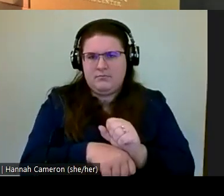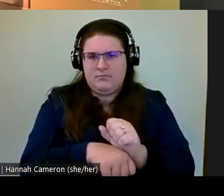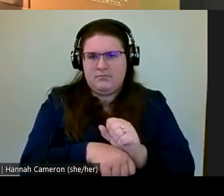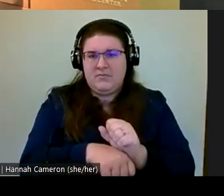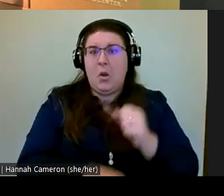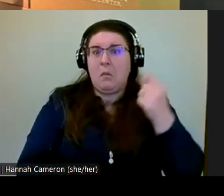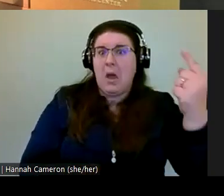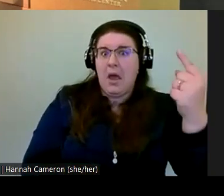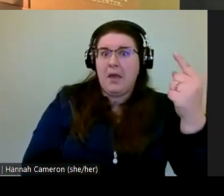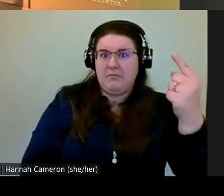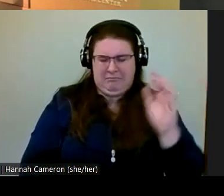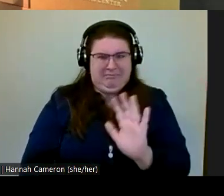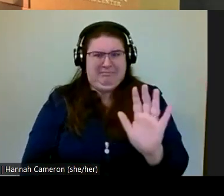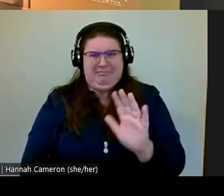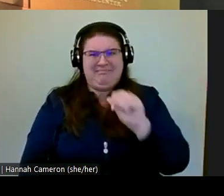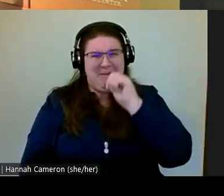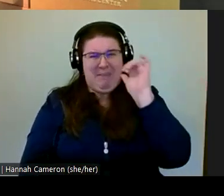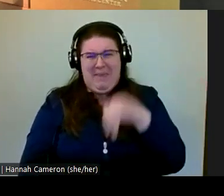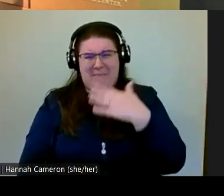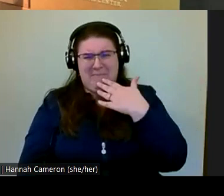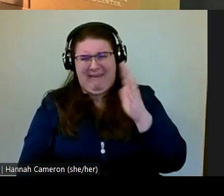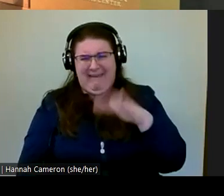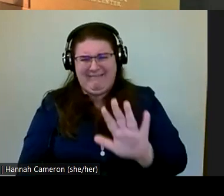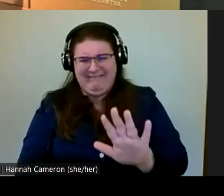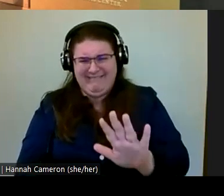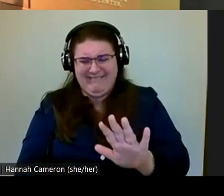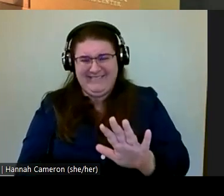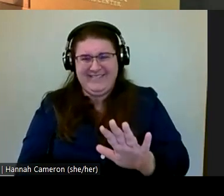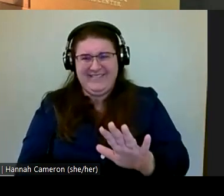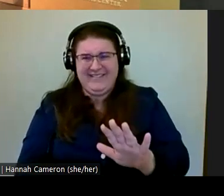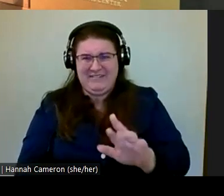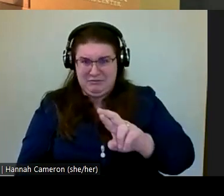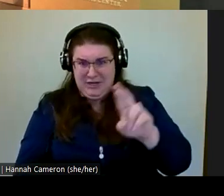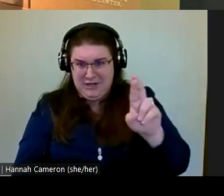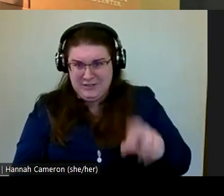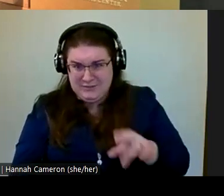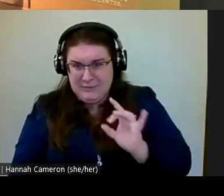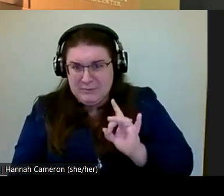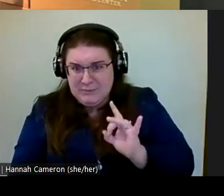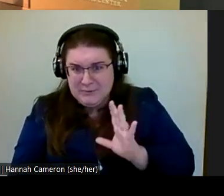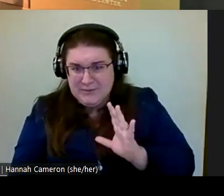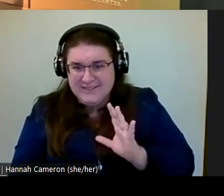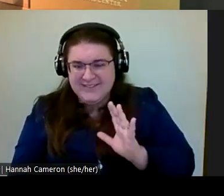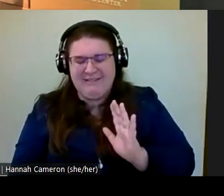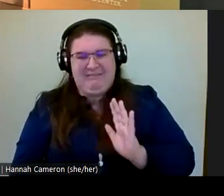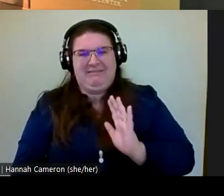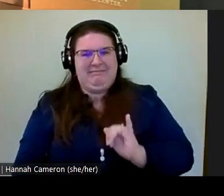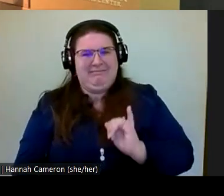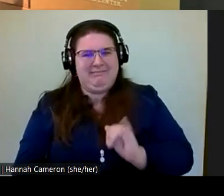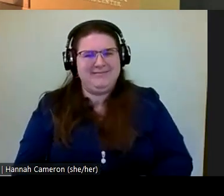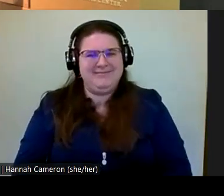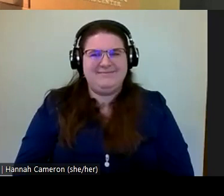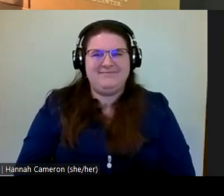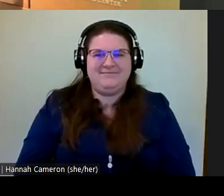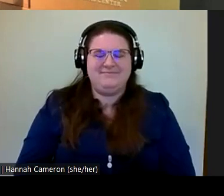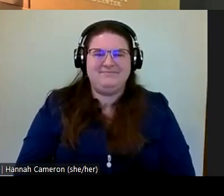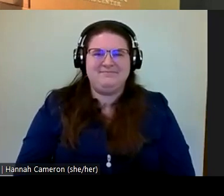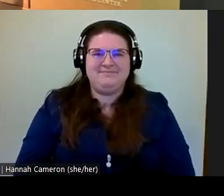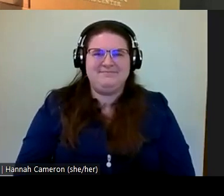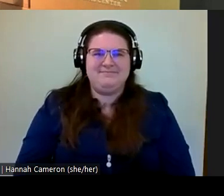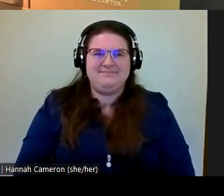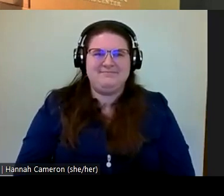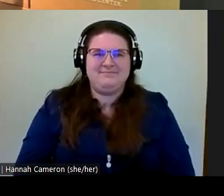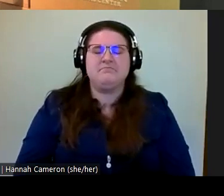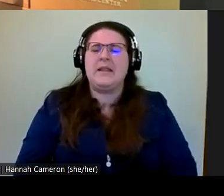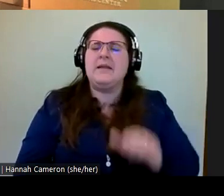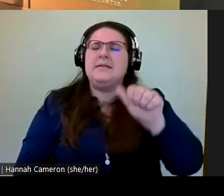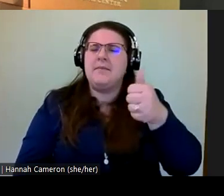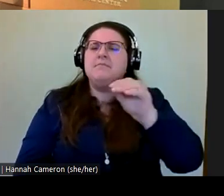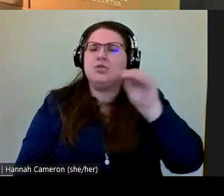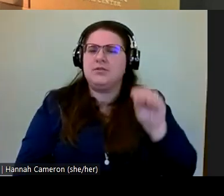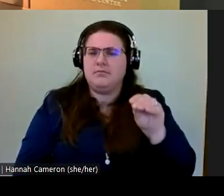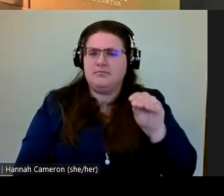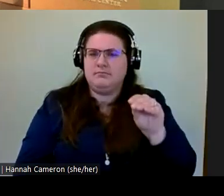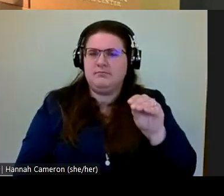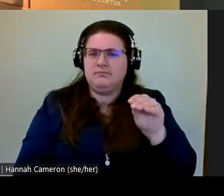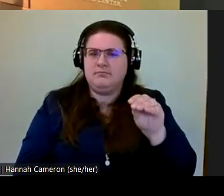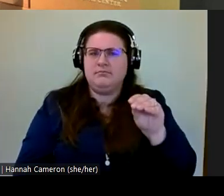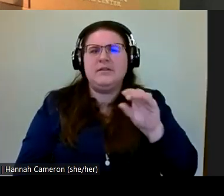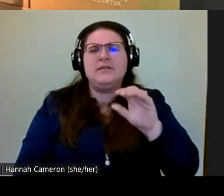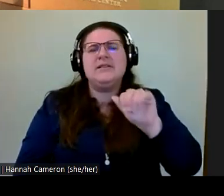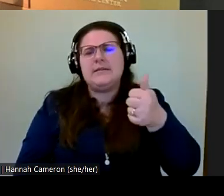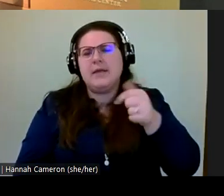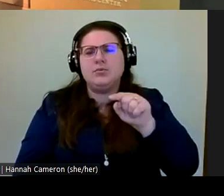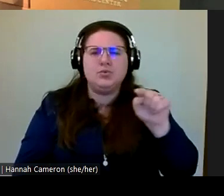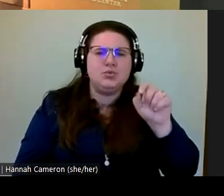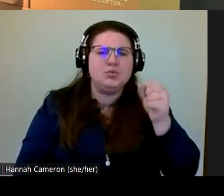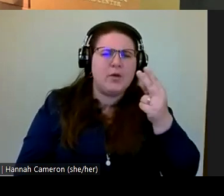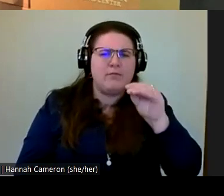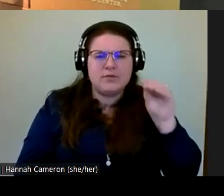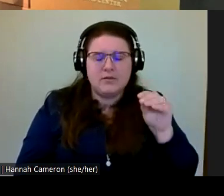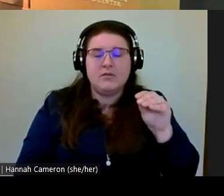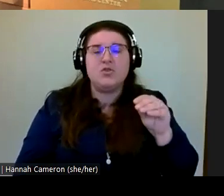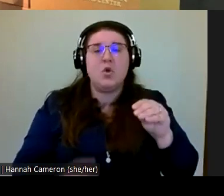baddon maybe Rochester is really okay all right 10% 12% so 10 out of uh 12 out of a 100 people